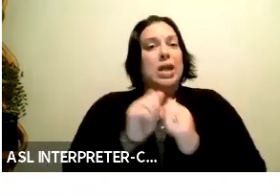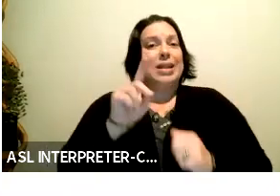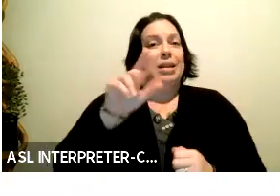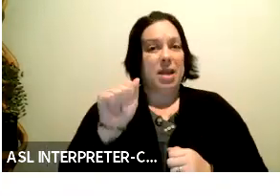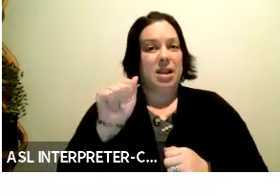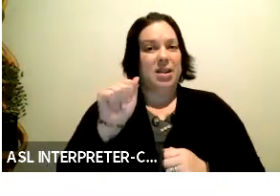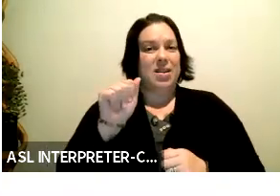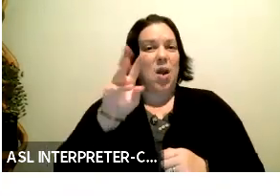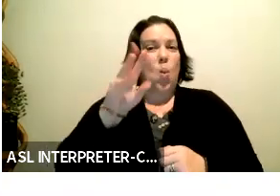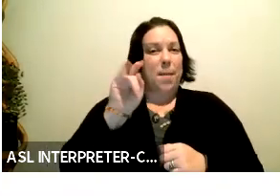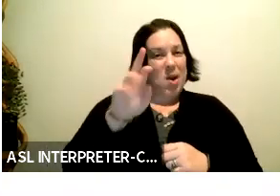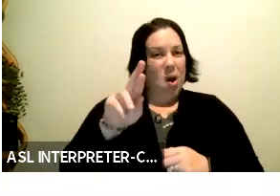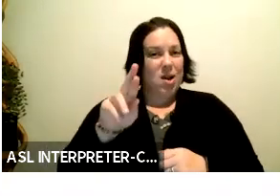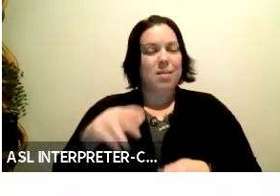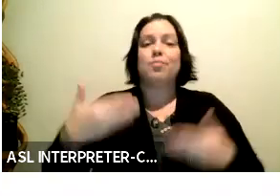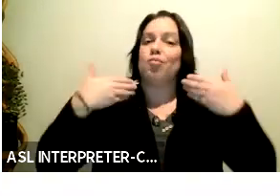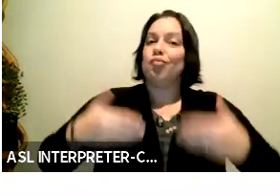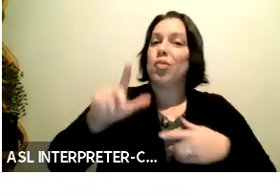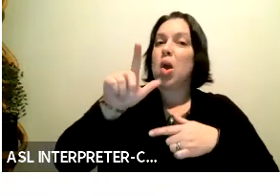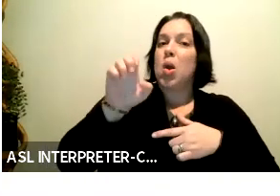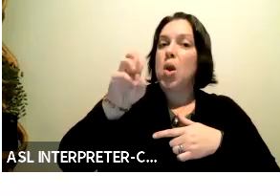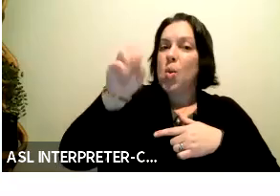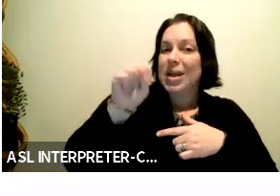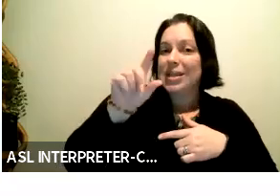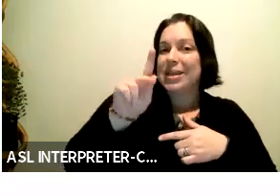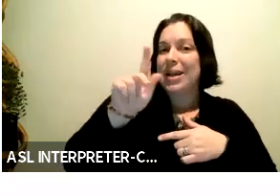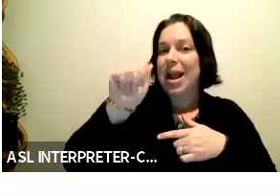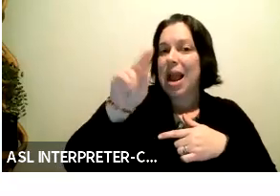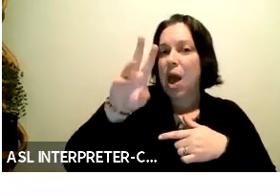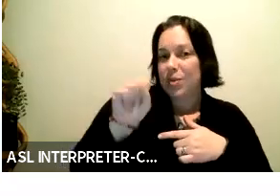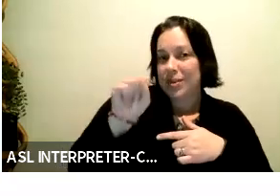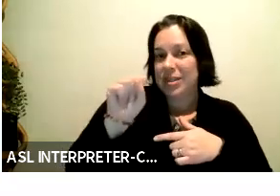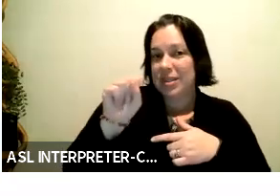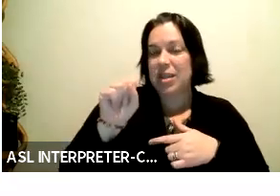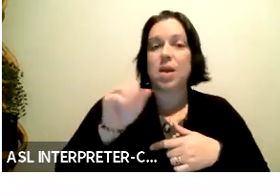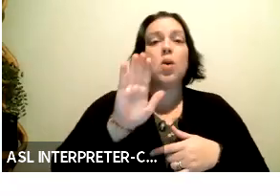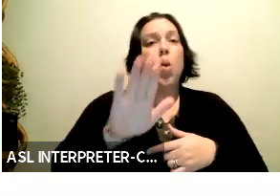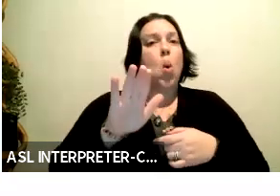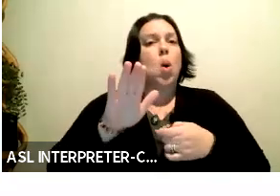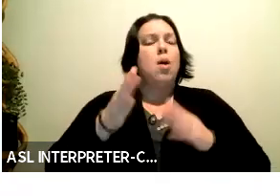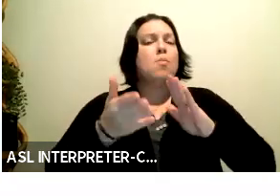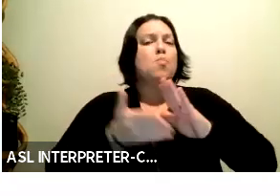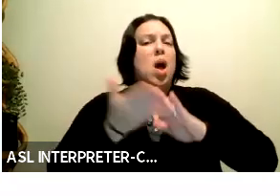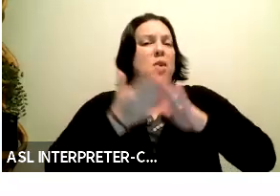Series. I'm Lewis Kraus from the Pacific ADA Center, your moderator for this series.